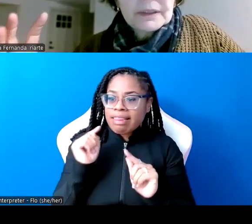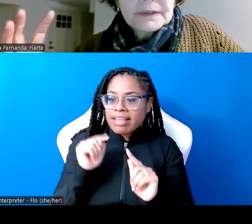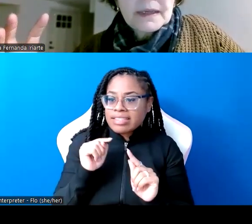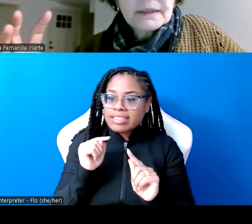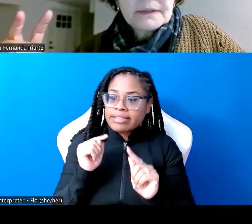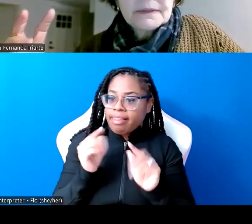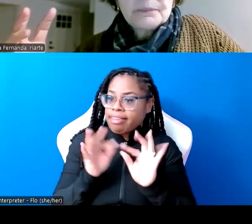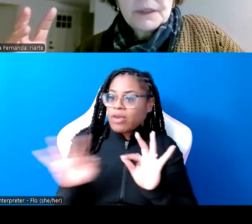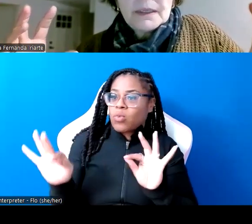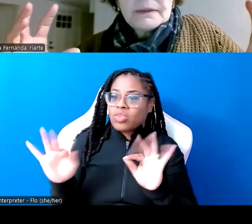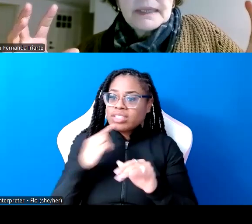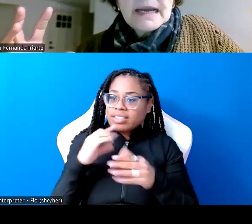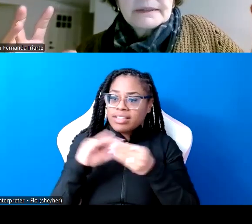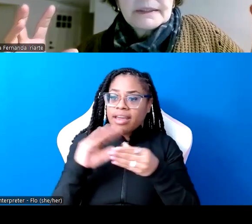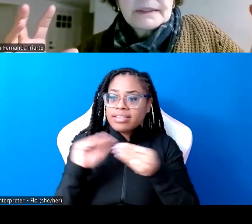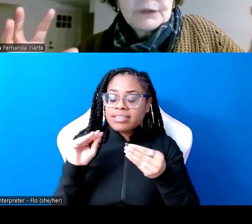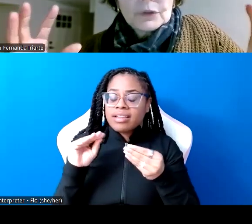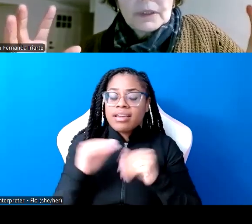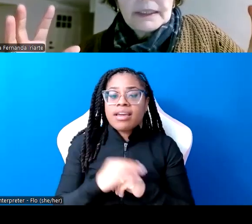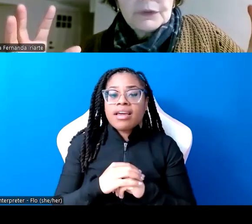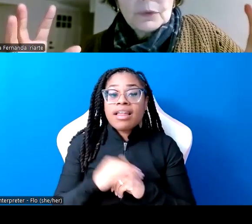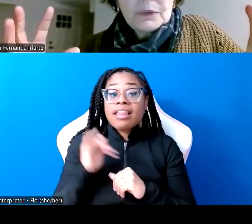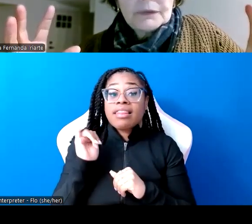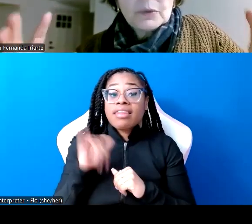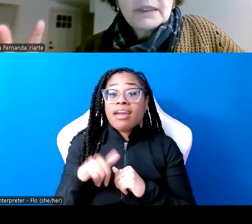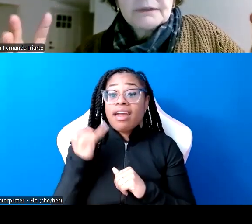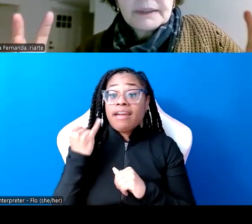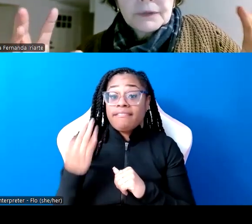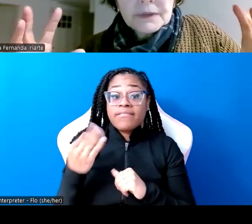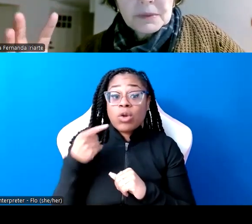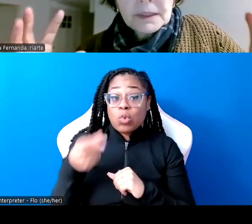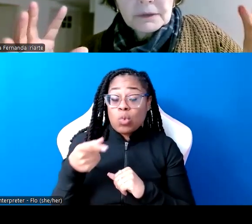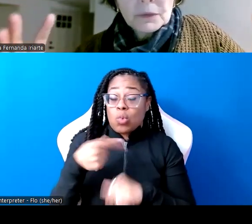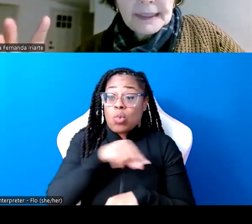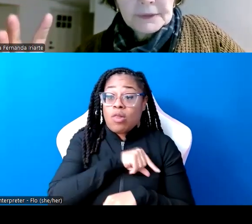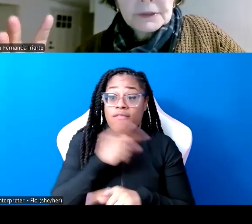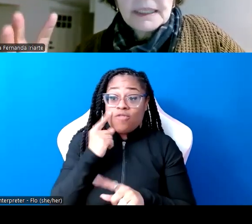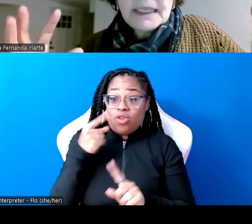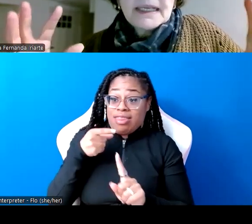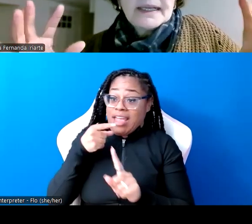that says that if you're if you if you qualify for this particular waiver,